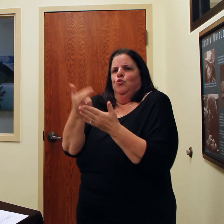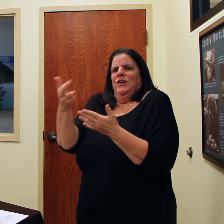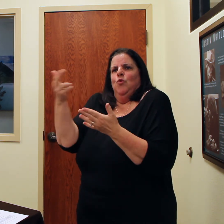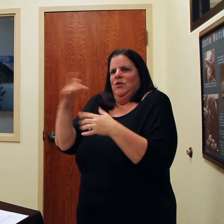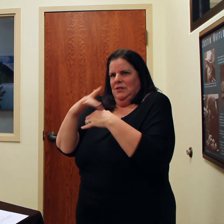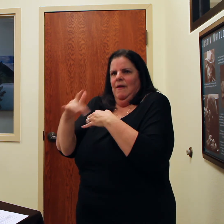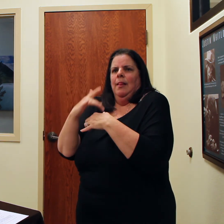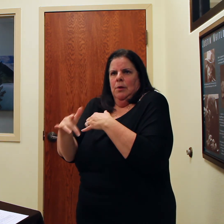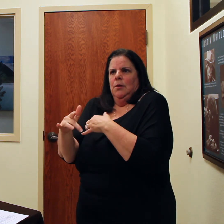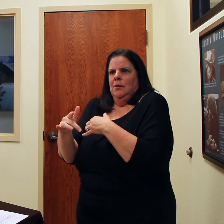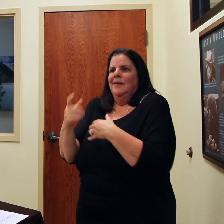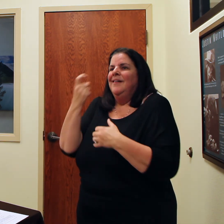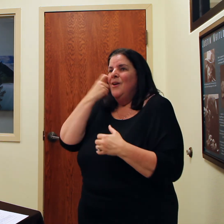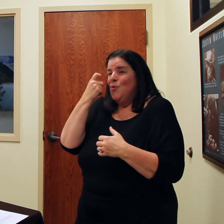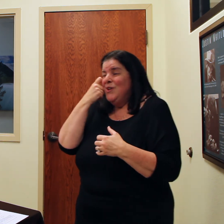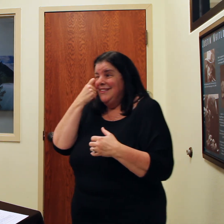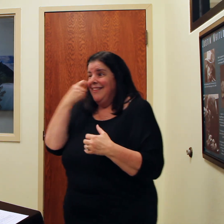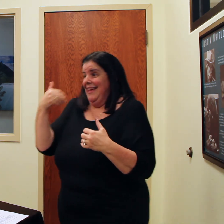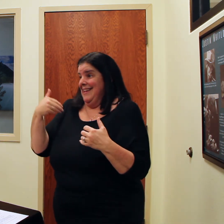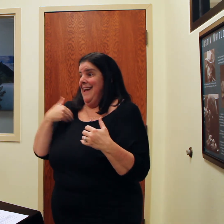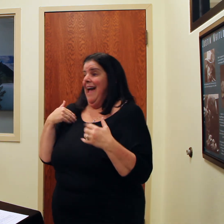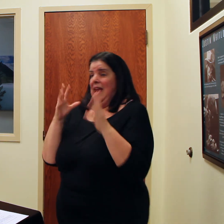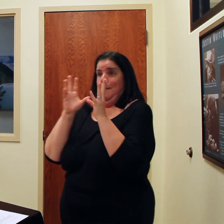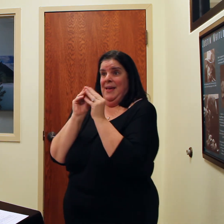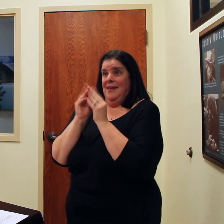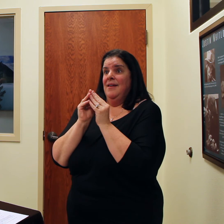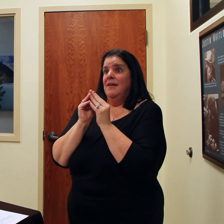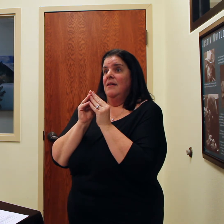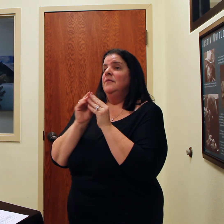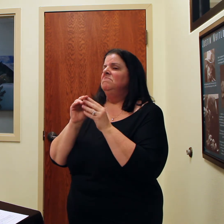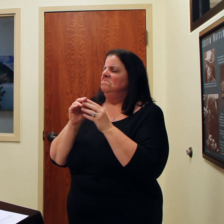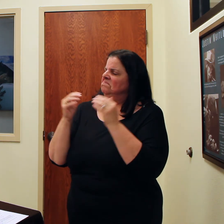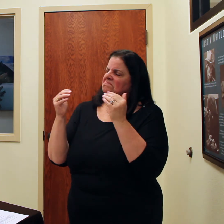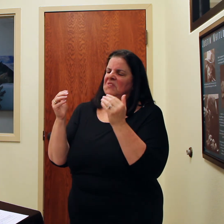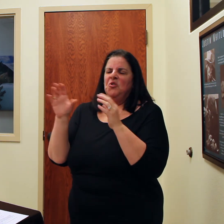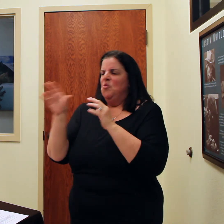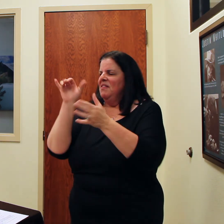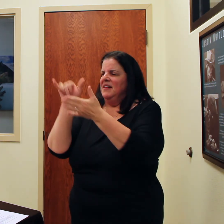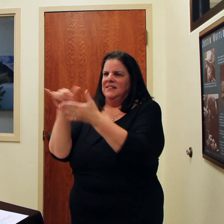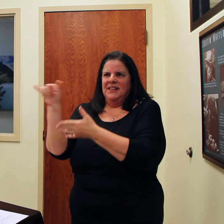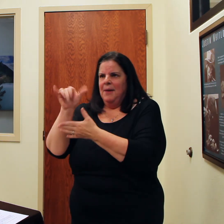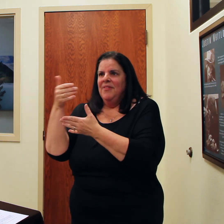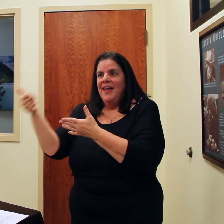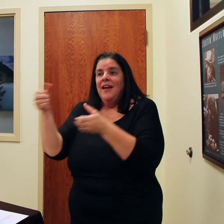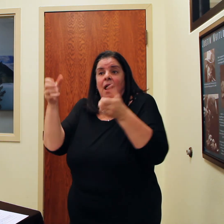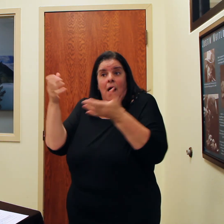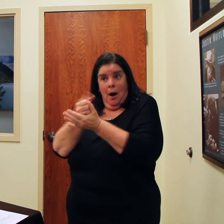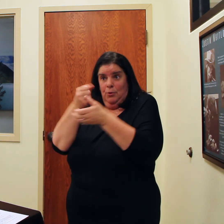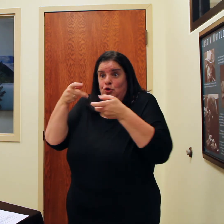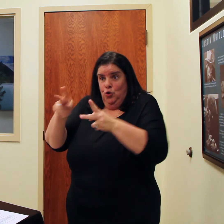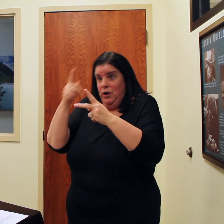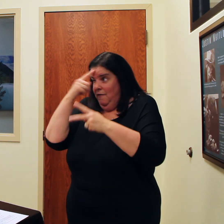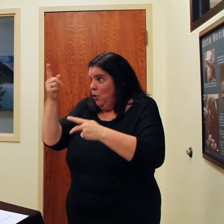and we just recently had a meeting and are doing that equally as well. So it's an opportunity for you guys to come and work with us,